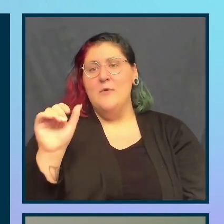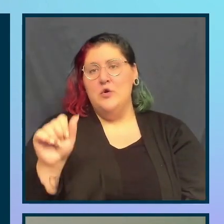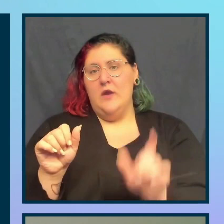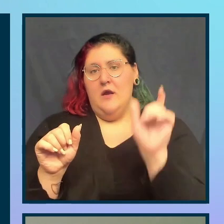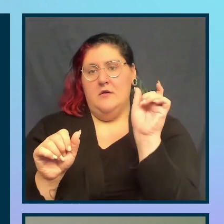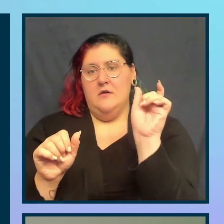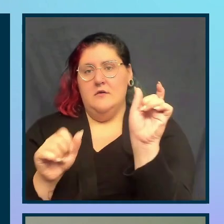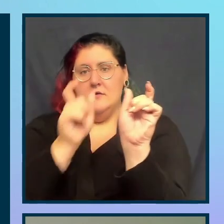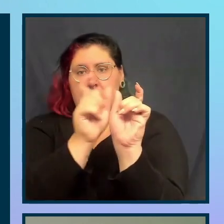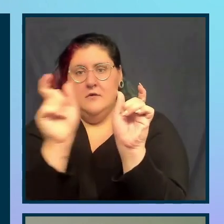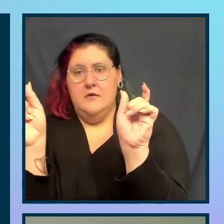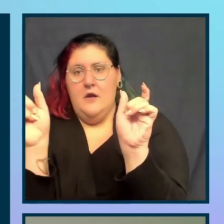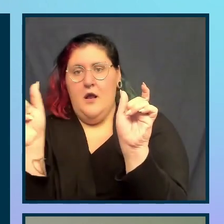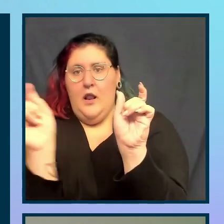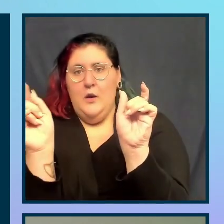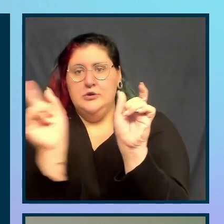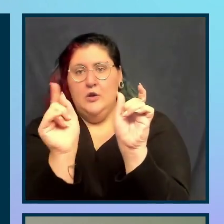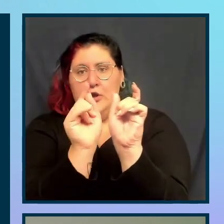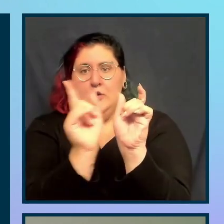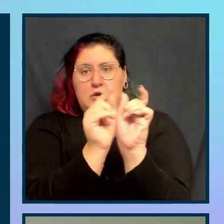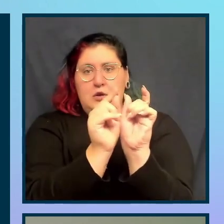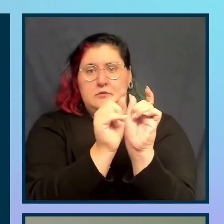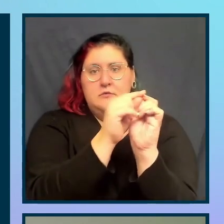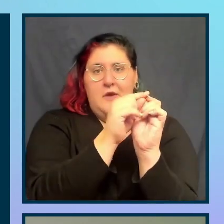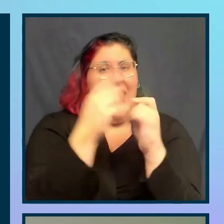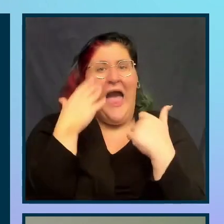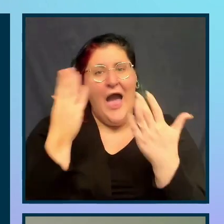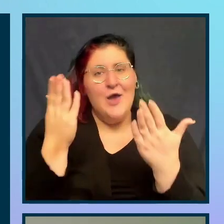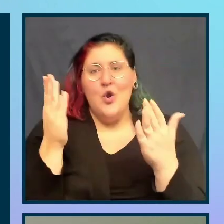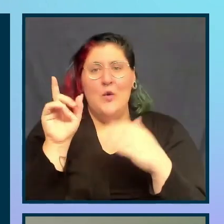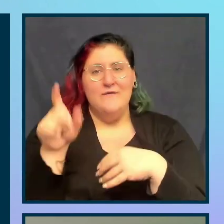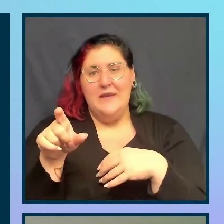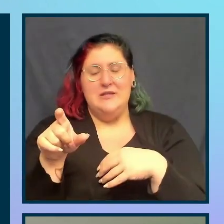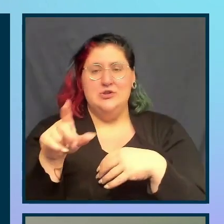that button should be within the tab, semantically should be outside of it. How do you access it with a keyboard?